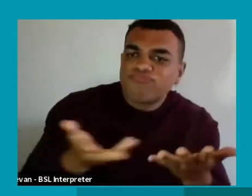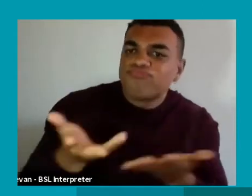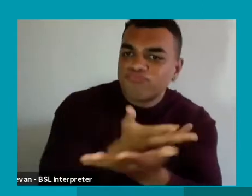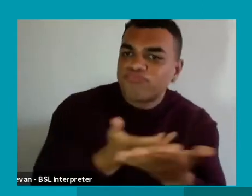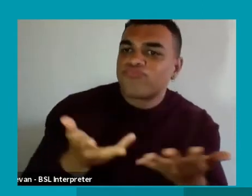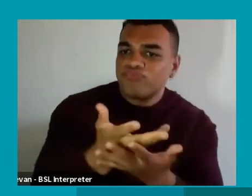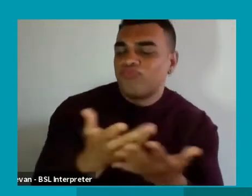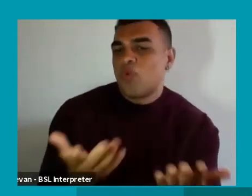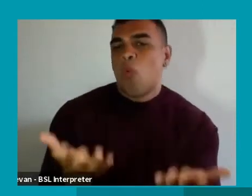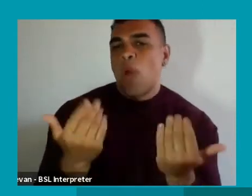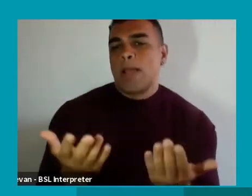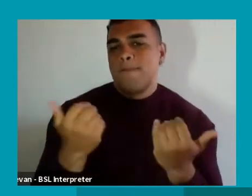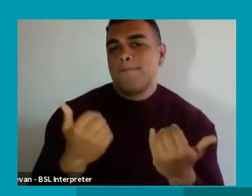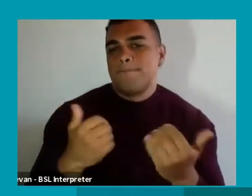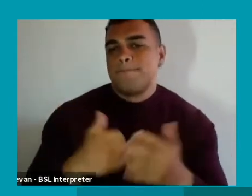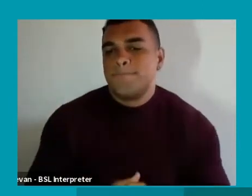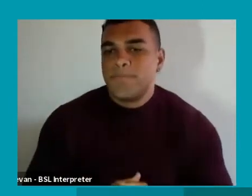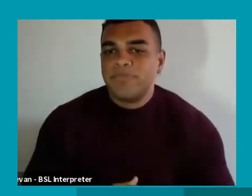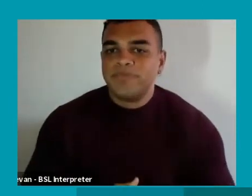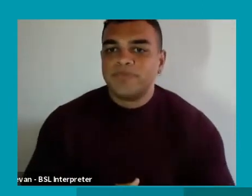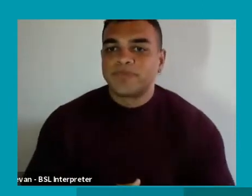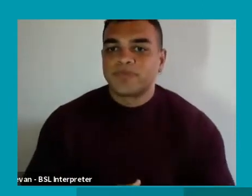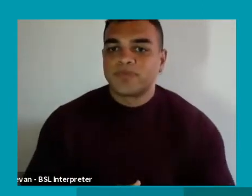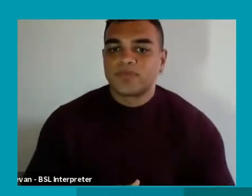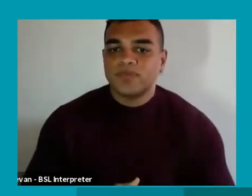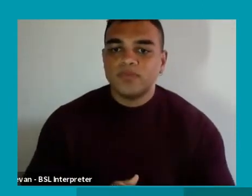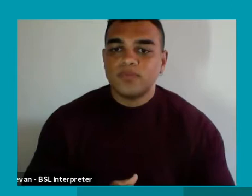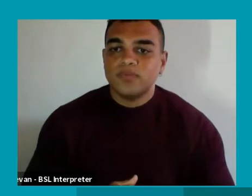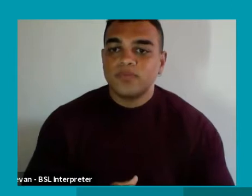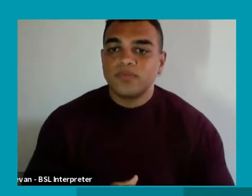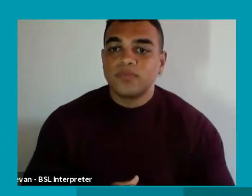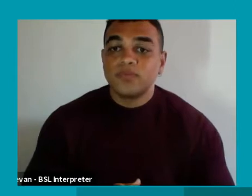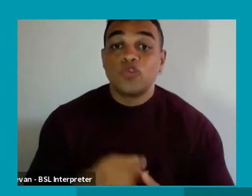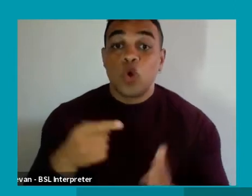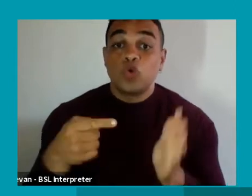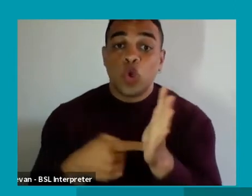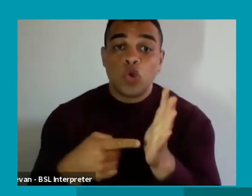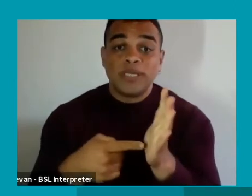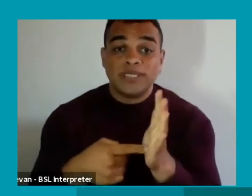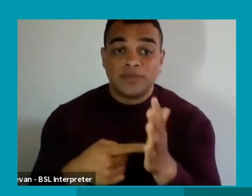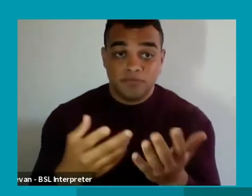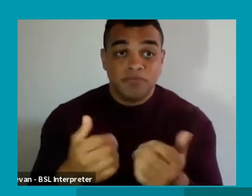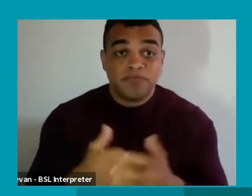Know, you know, how we're doing at any point. So Toby next slide please.